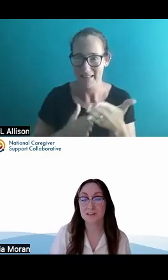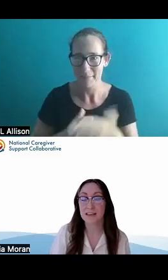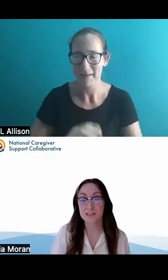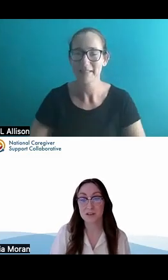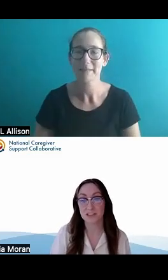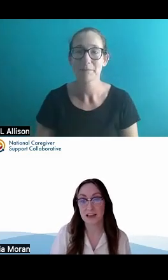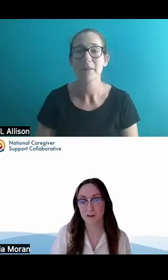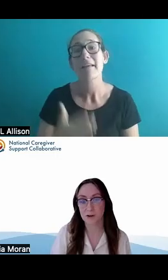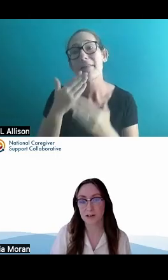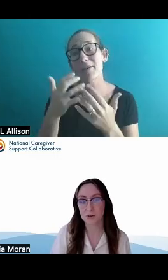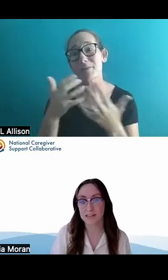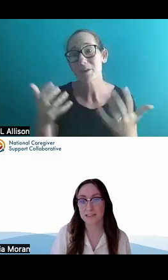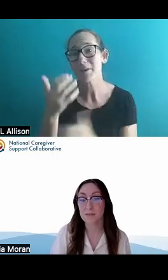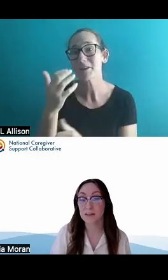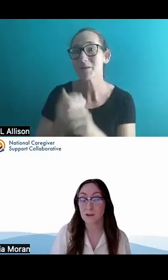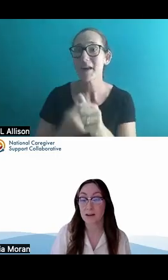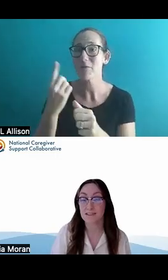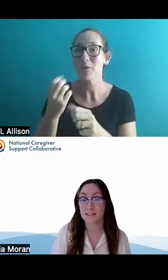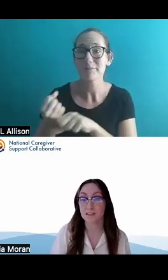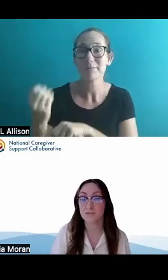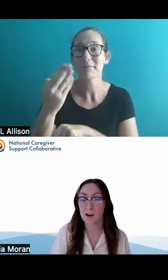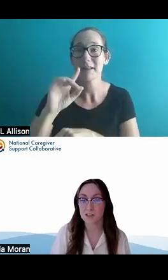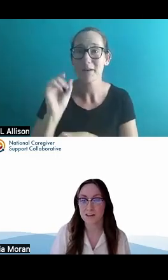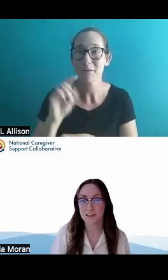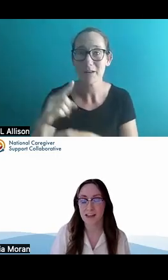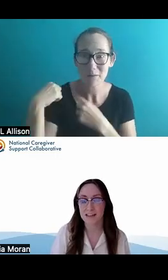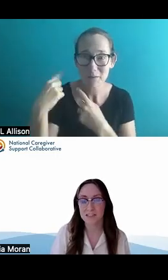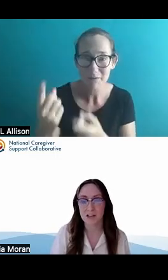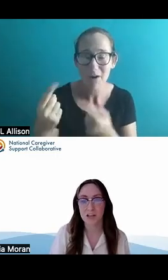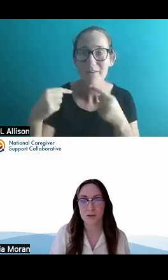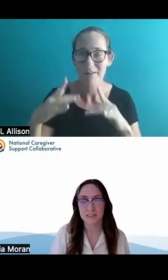thank you so much to everyone who has submitted a question so far during the event. We're seeing